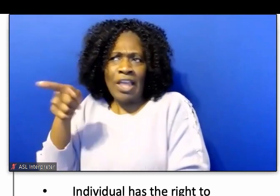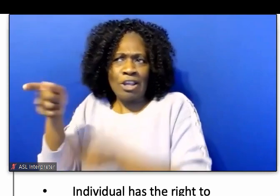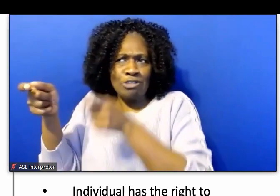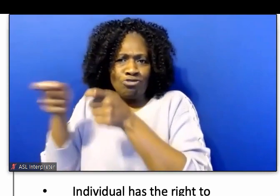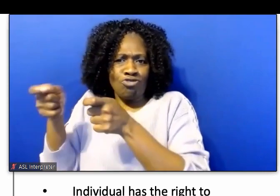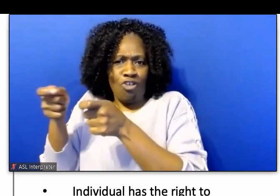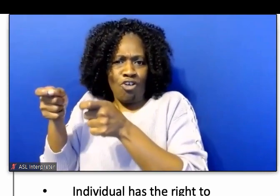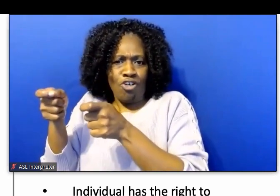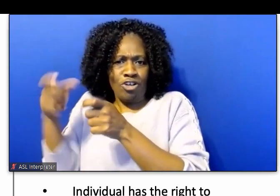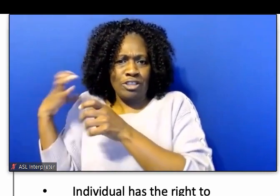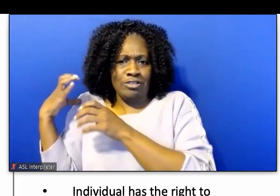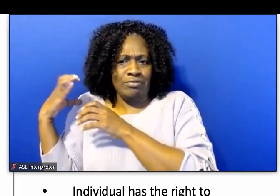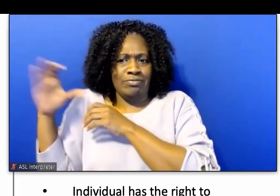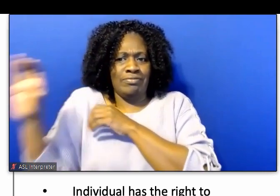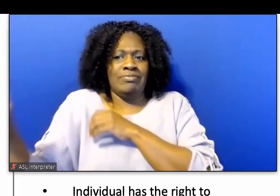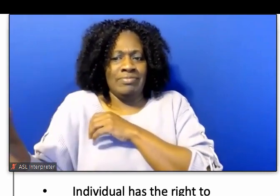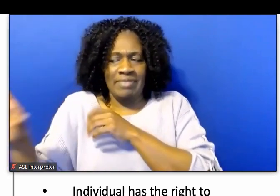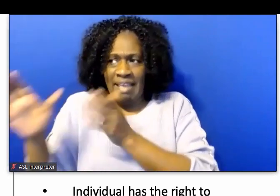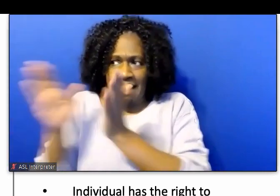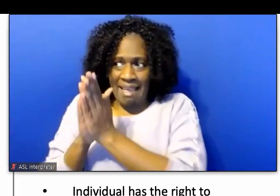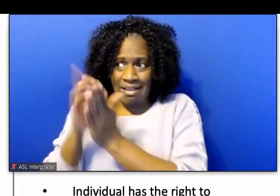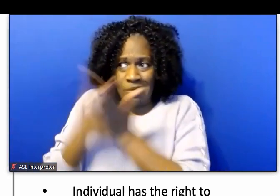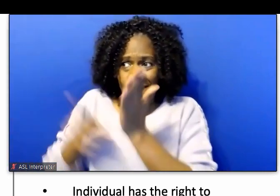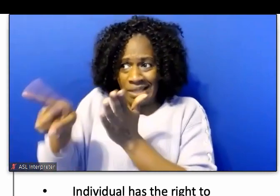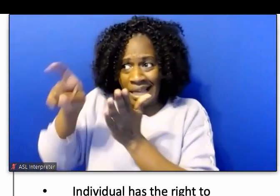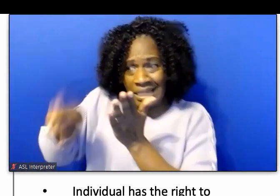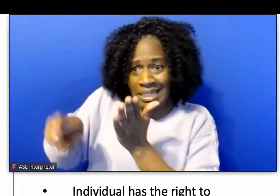Ask them what they need or want. Don't make assumptions. So the models all